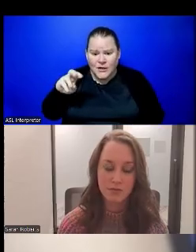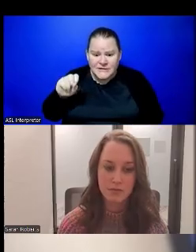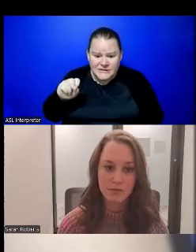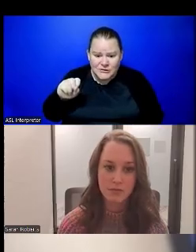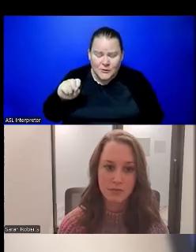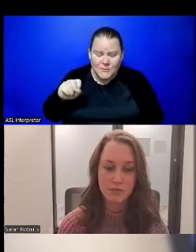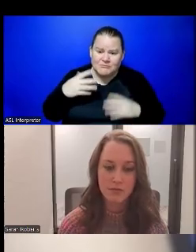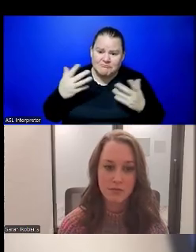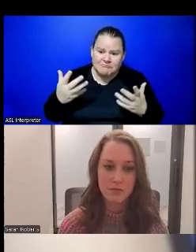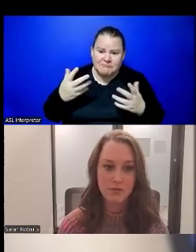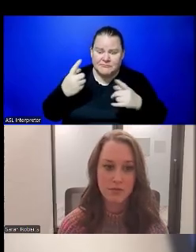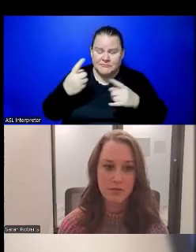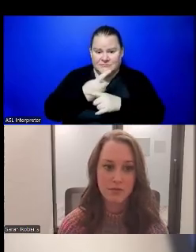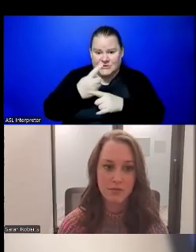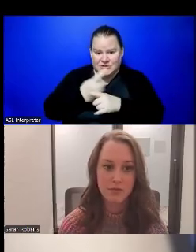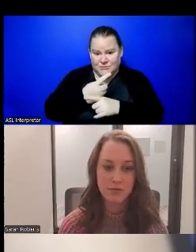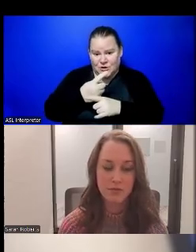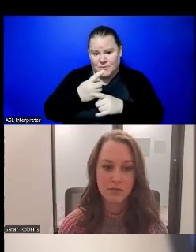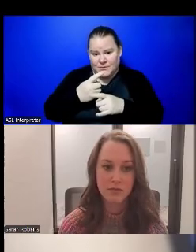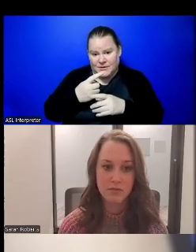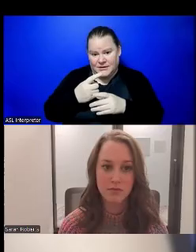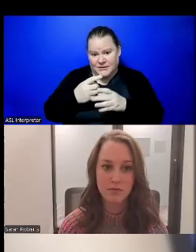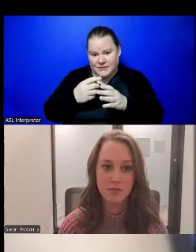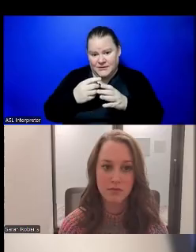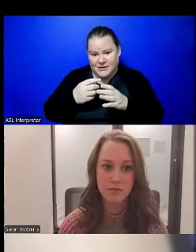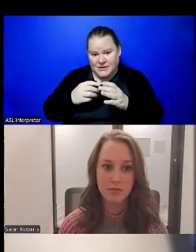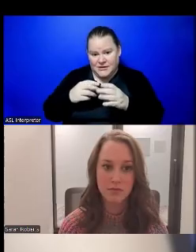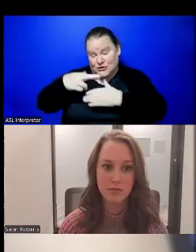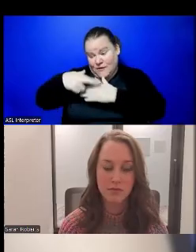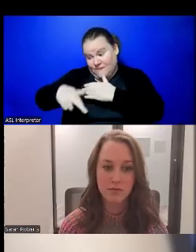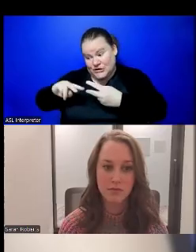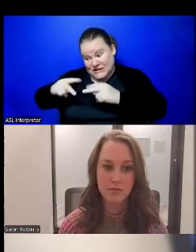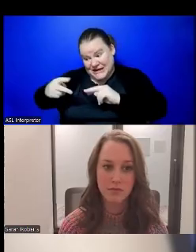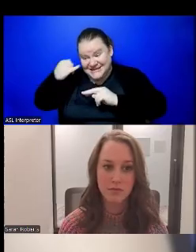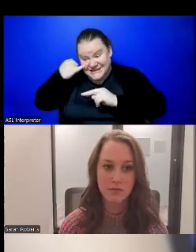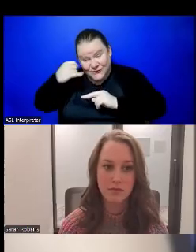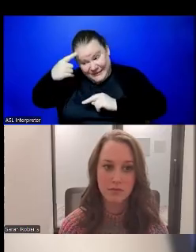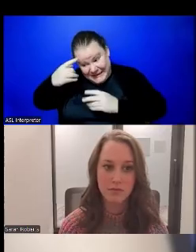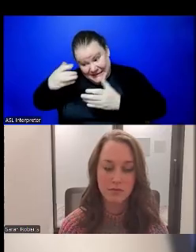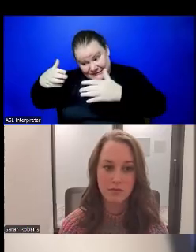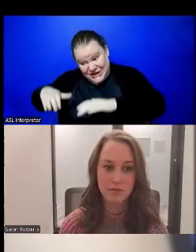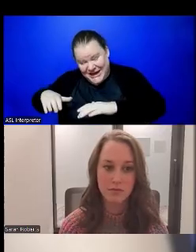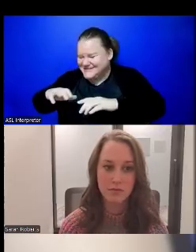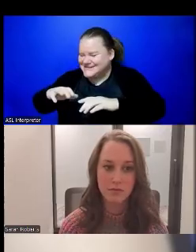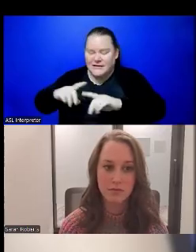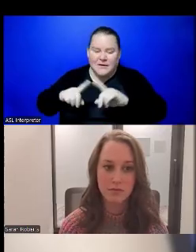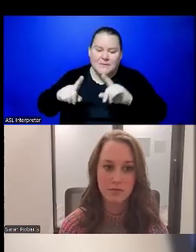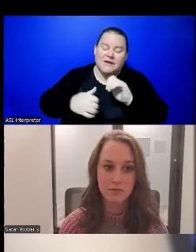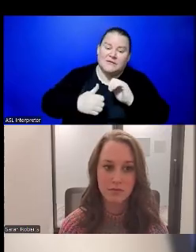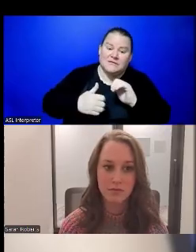appropriate to refer to genetics if you think there's really a chance. But almost all of the cases of that are kids who are